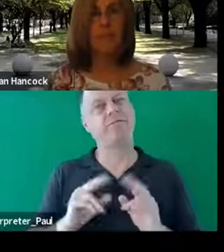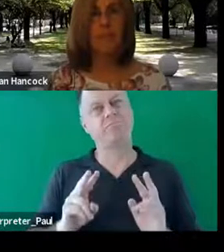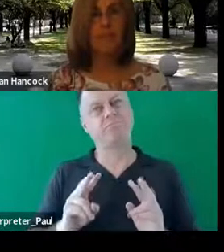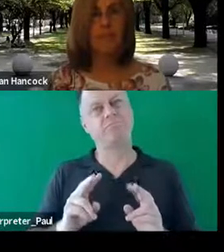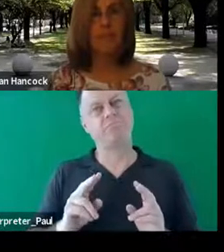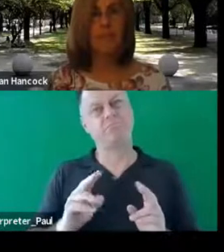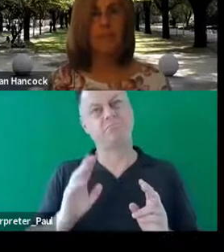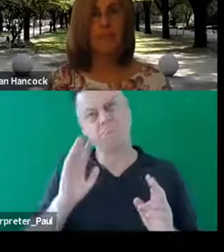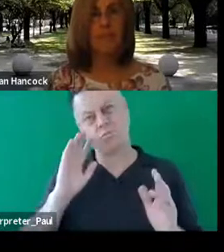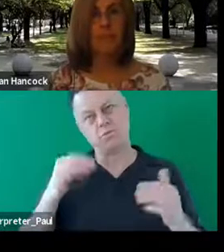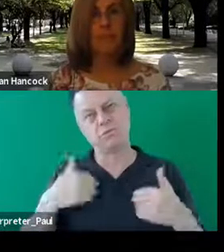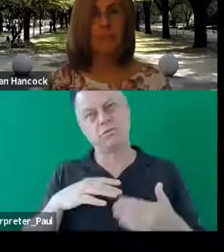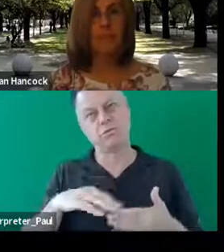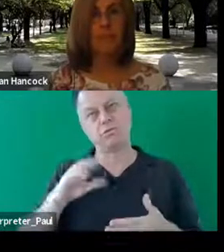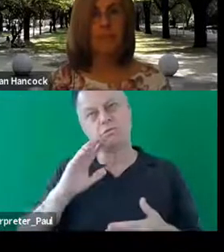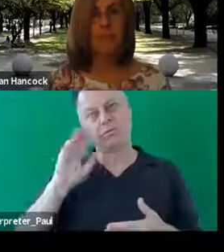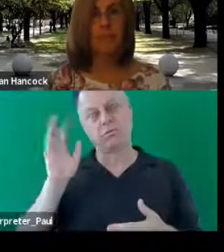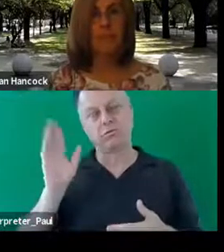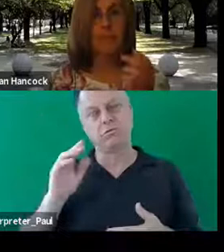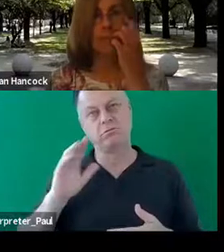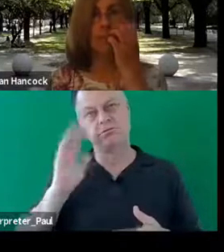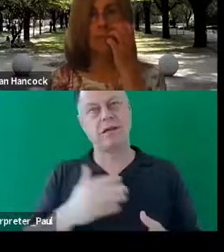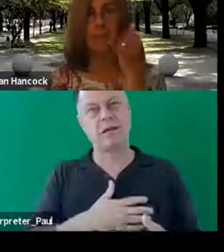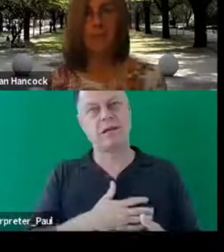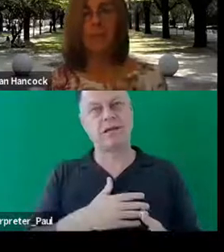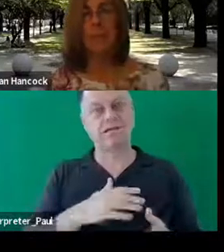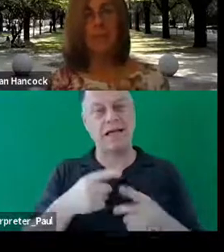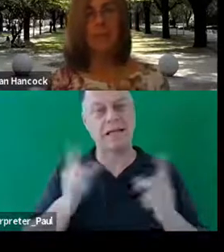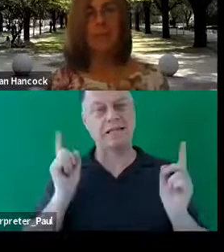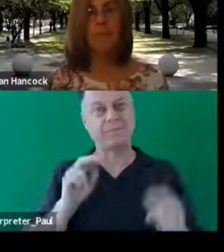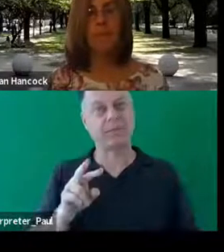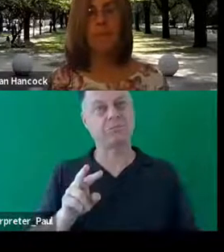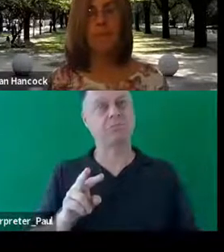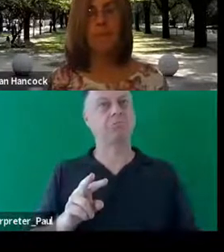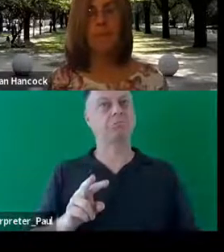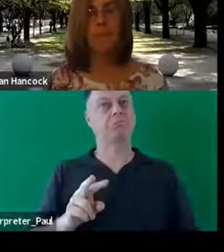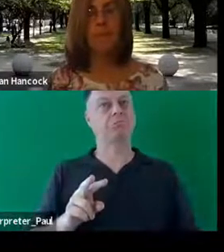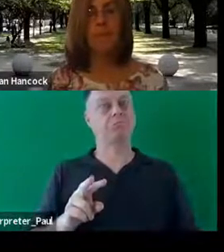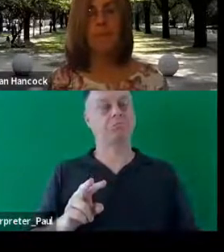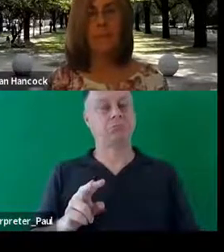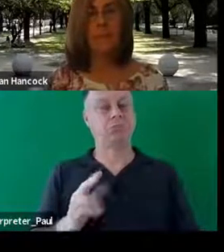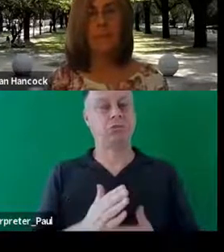the heart, that it becomes a lot real for them. So including them as part of the presentation,